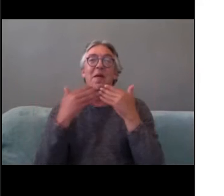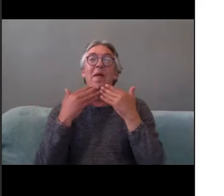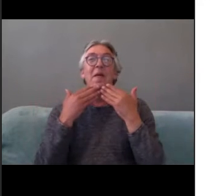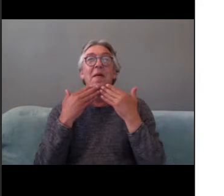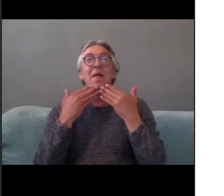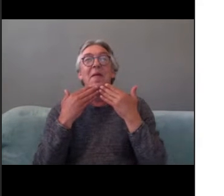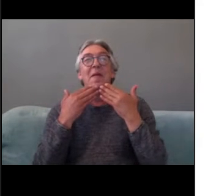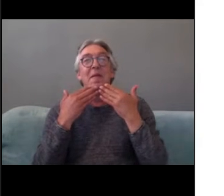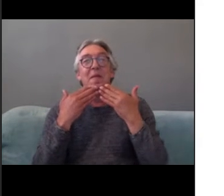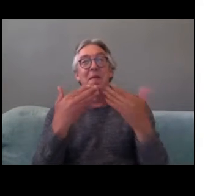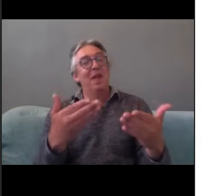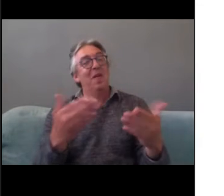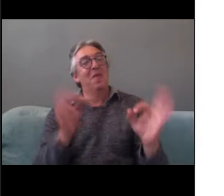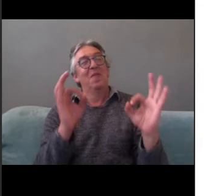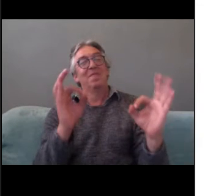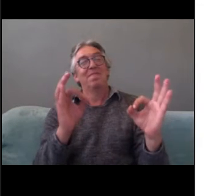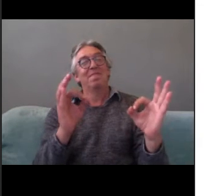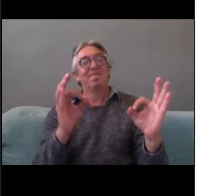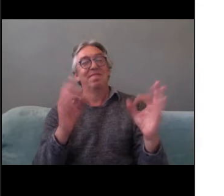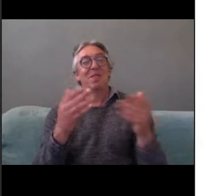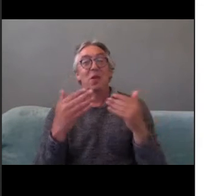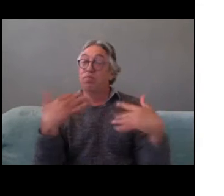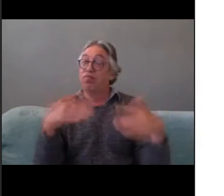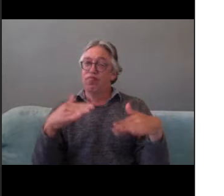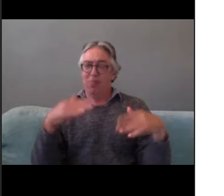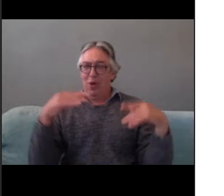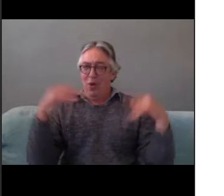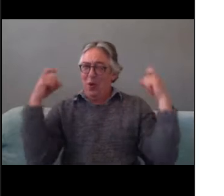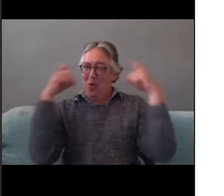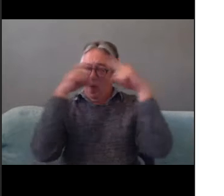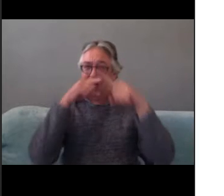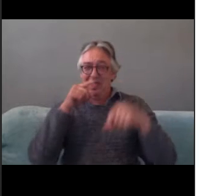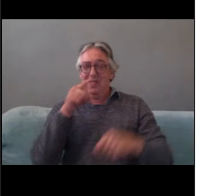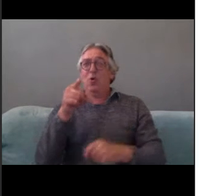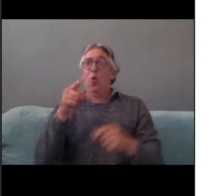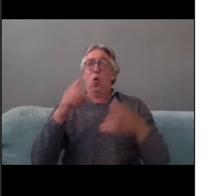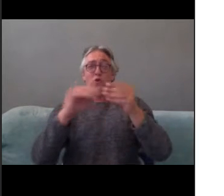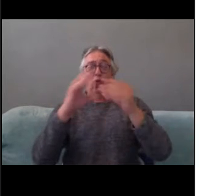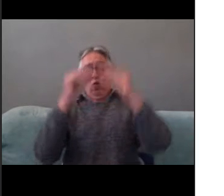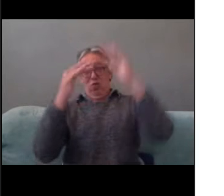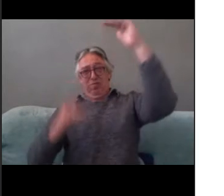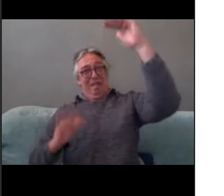It's difficult to condensate in some minutes all these messages.